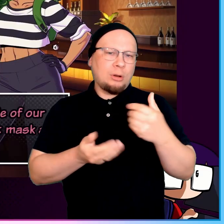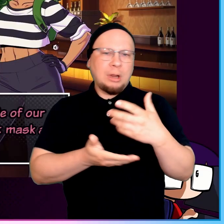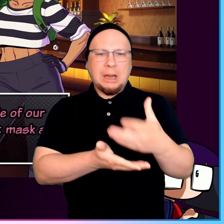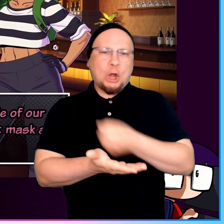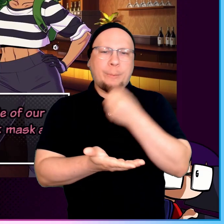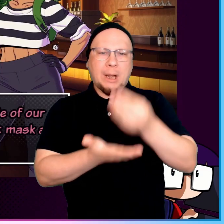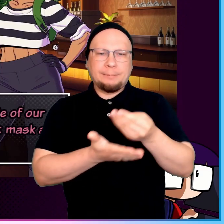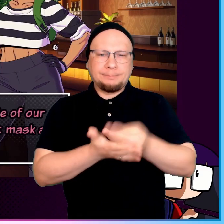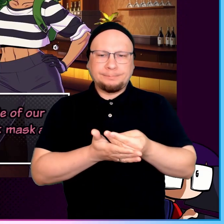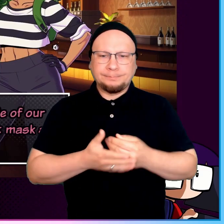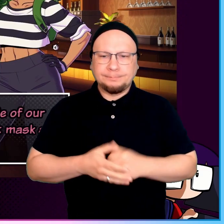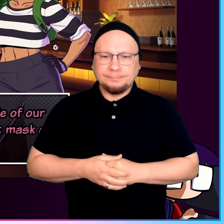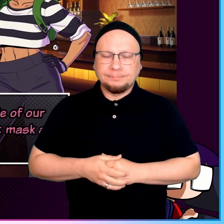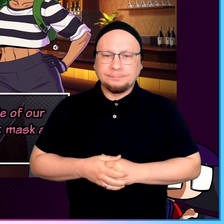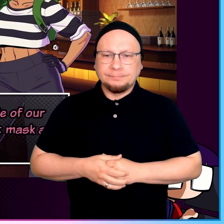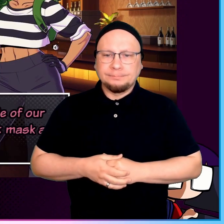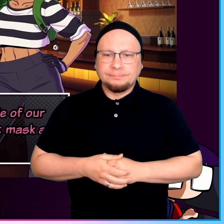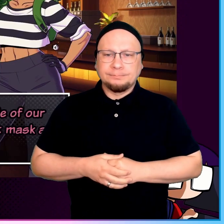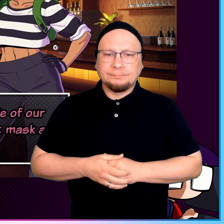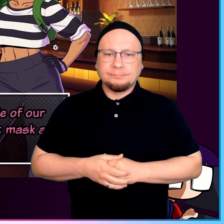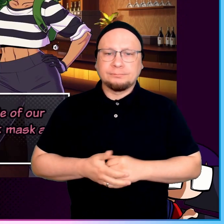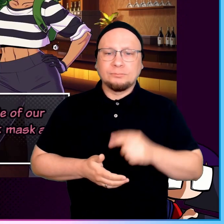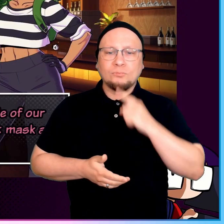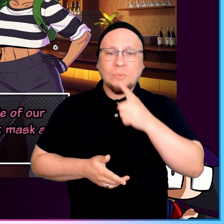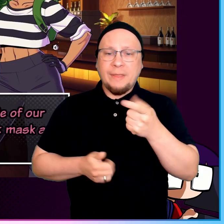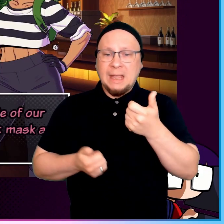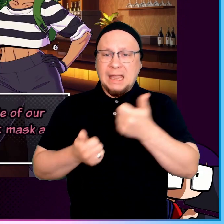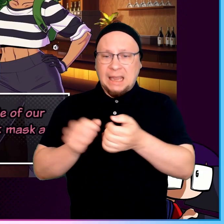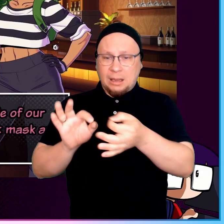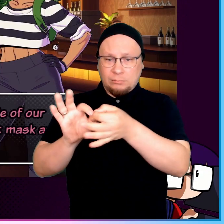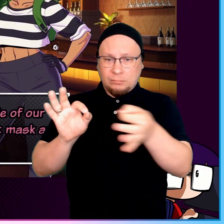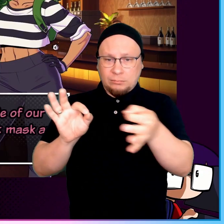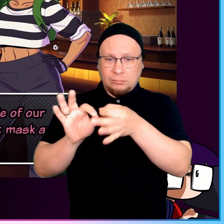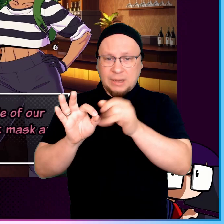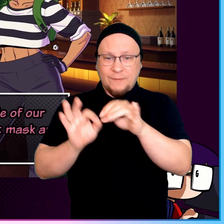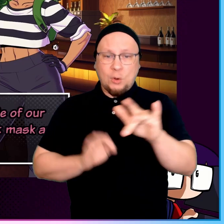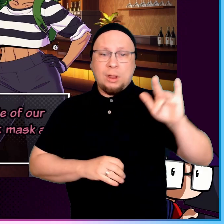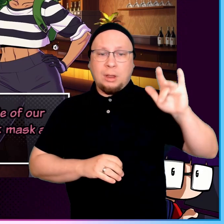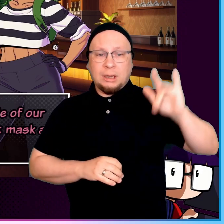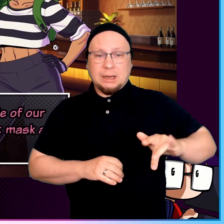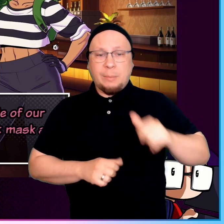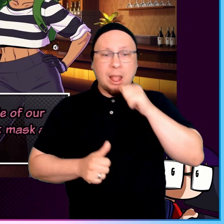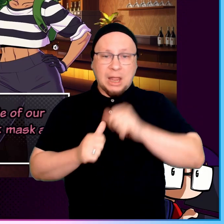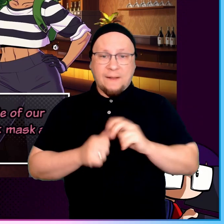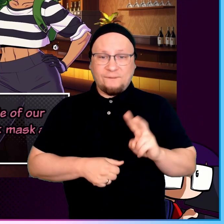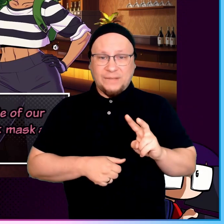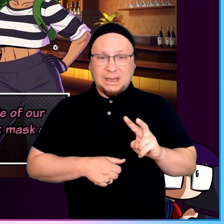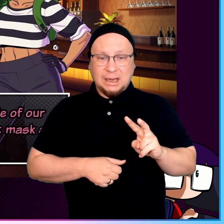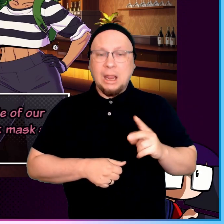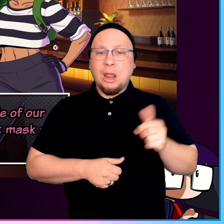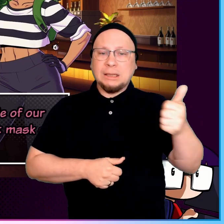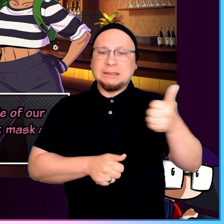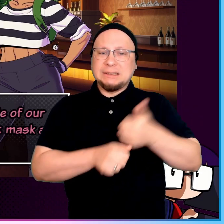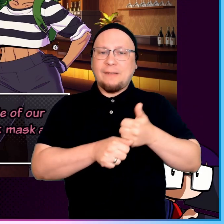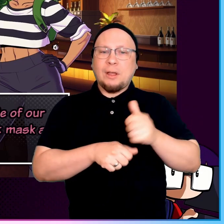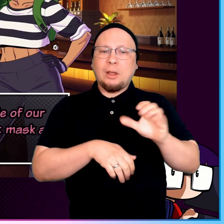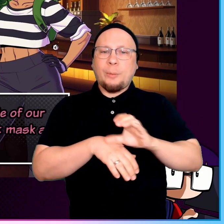All of our games feature a self-voicing mode. Just tap the V key at any time to activate. “Self voicing enabled”